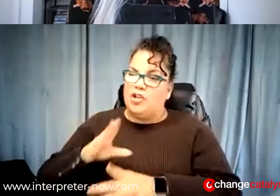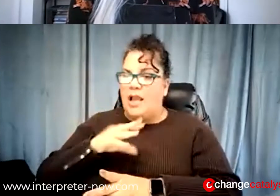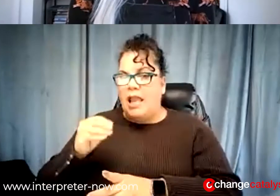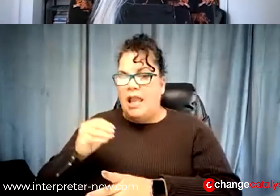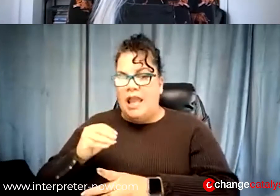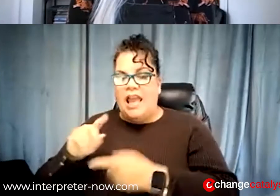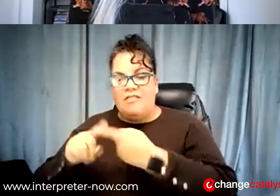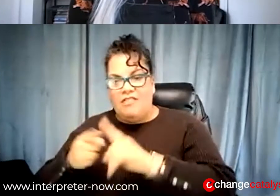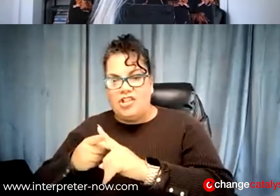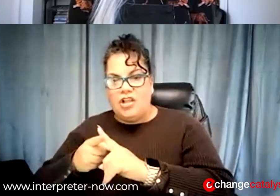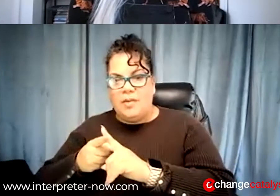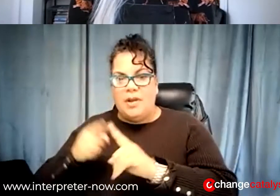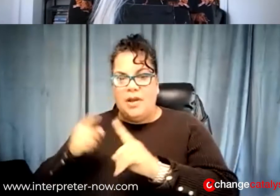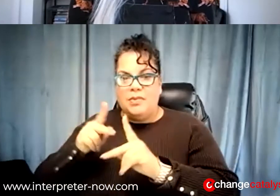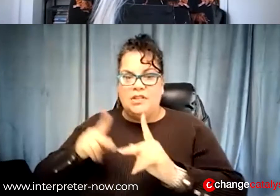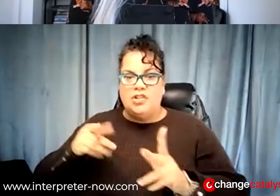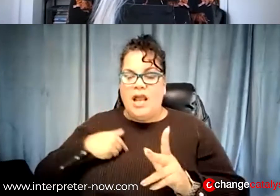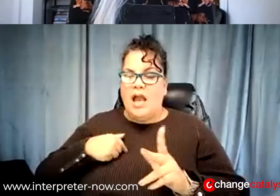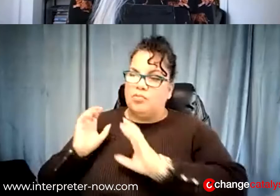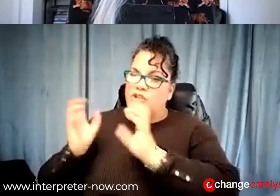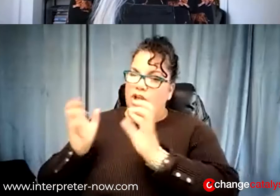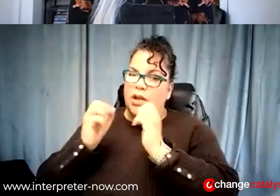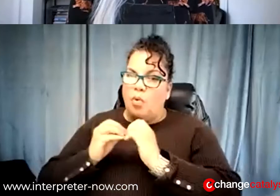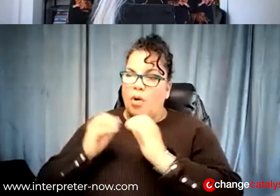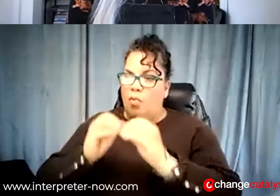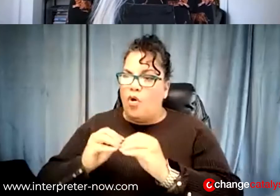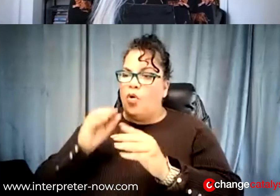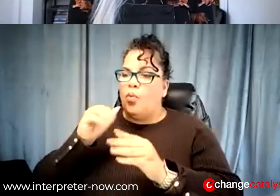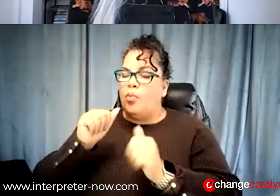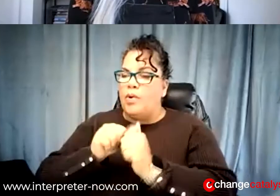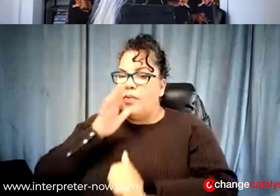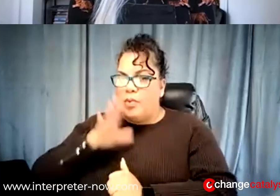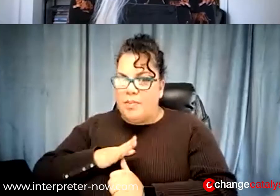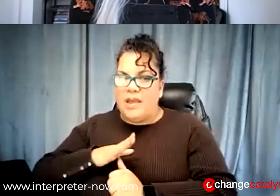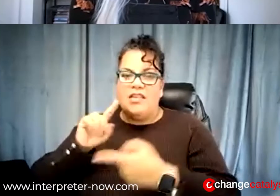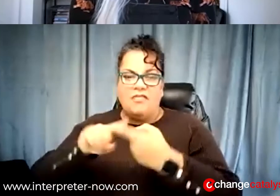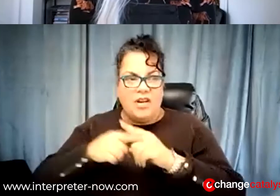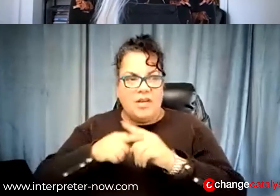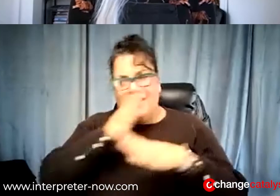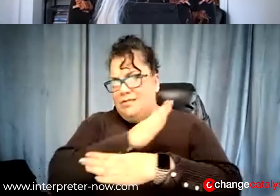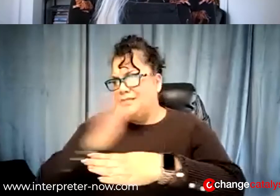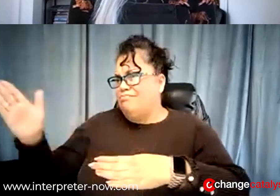life. I just keep talking with more and more women from across the board that there seems to